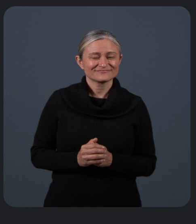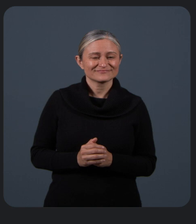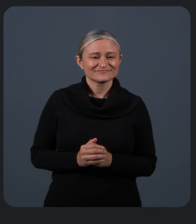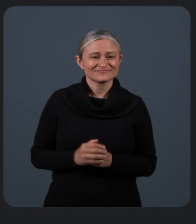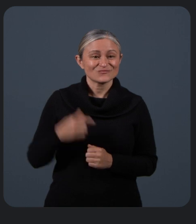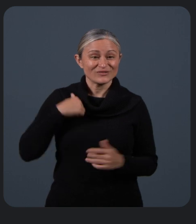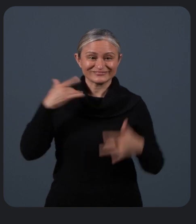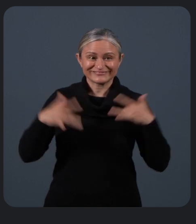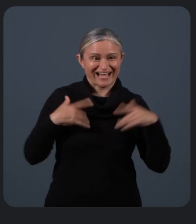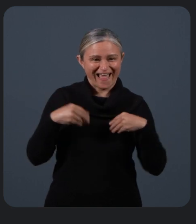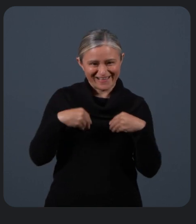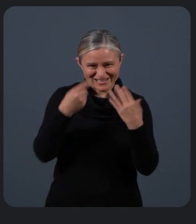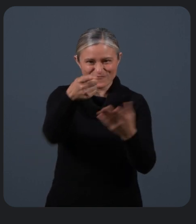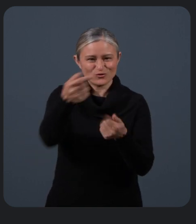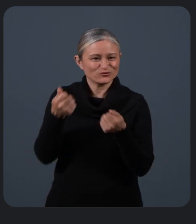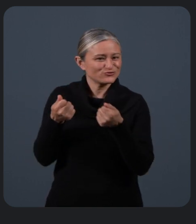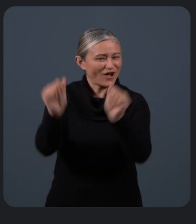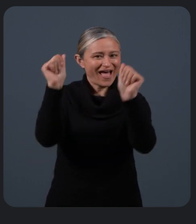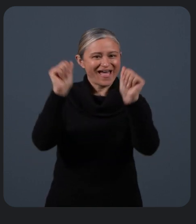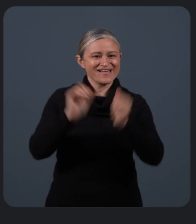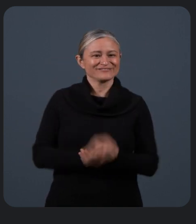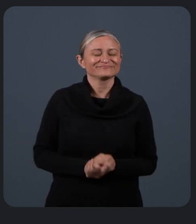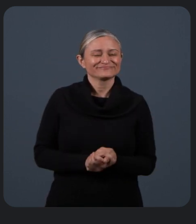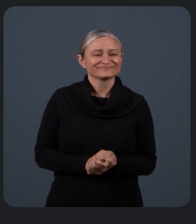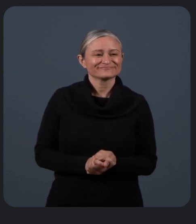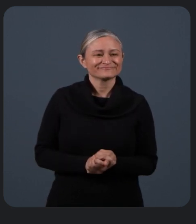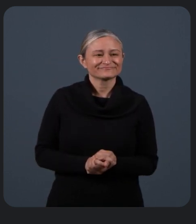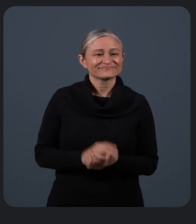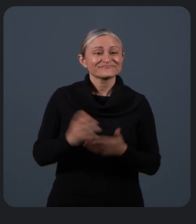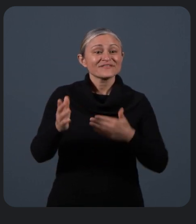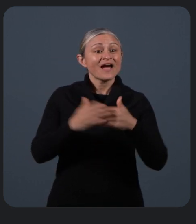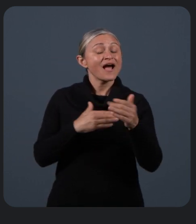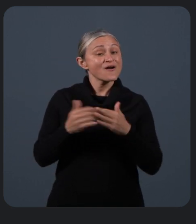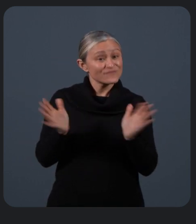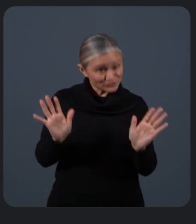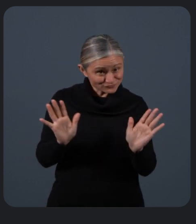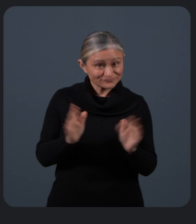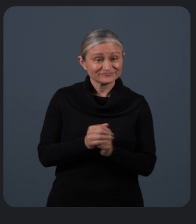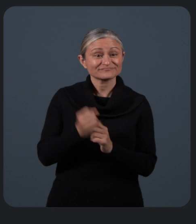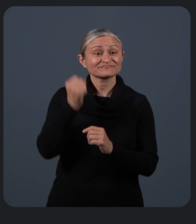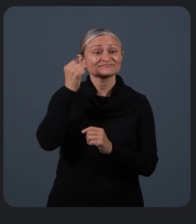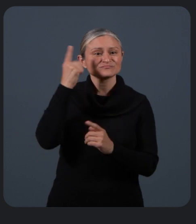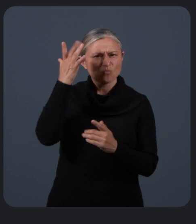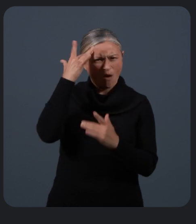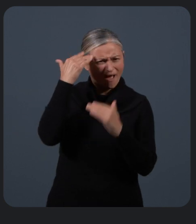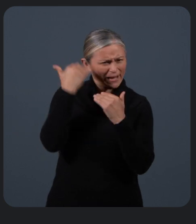We're excited for you to give this a try. However, why limit your use of Cloud Run